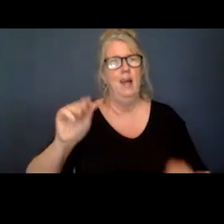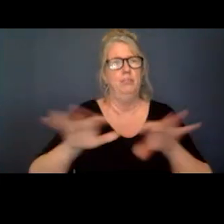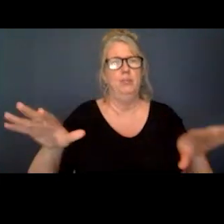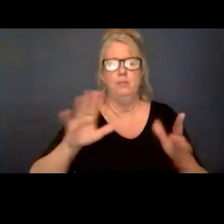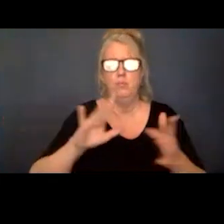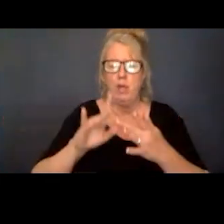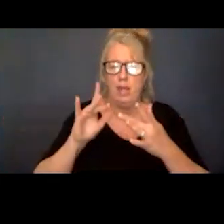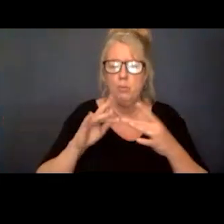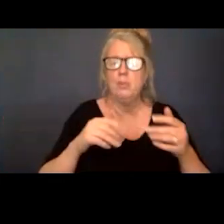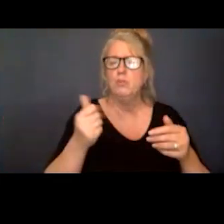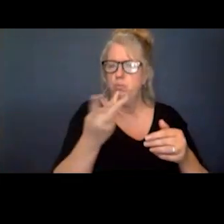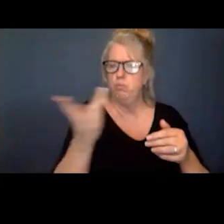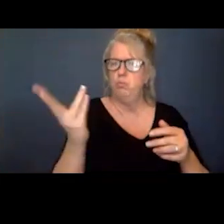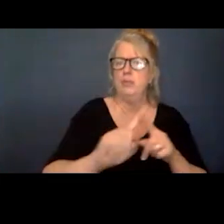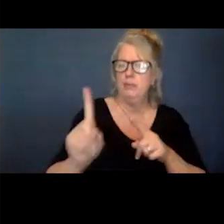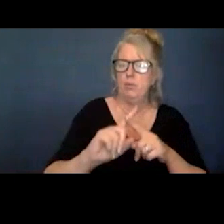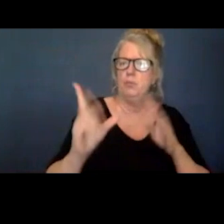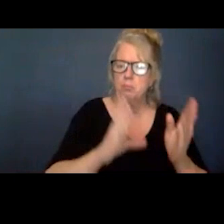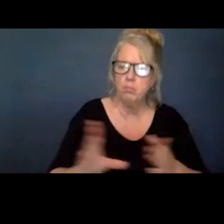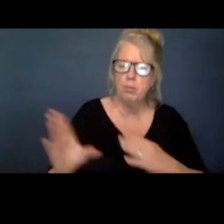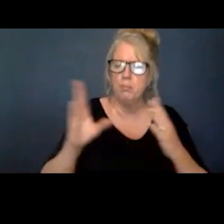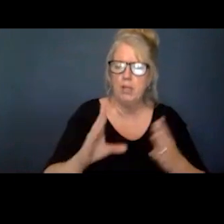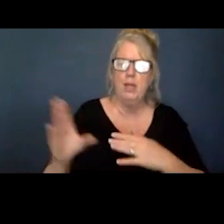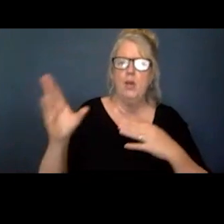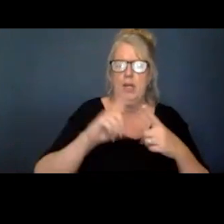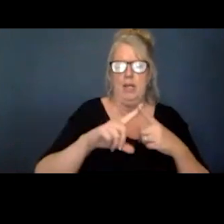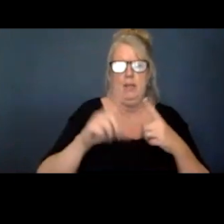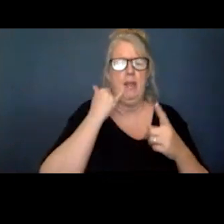Select a few and prepare to review their performance at intervals, which we'll